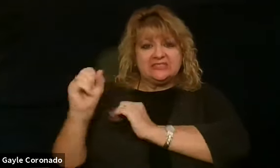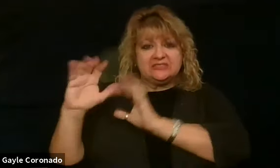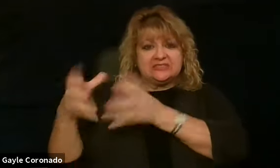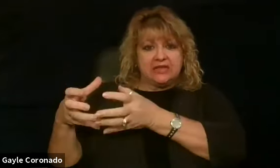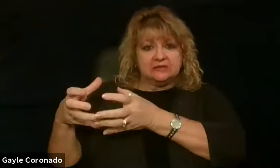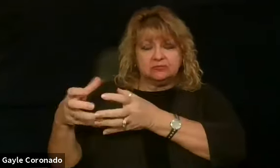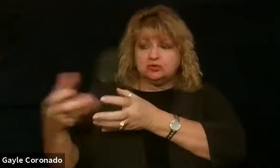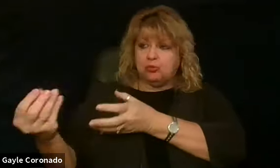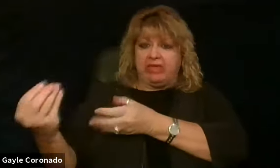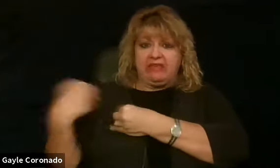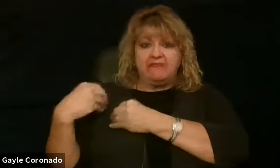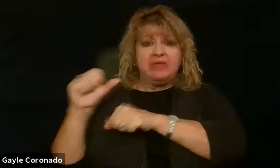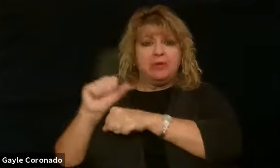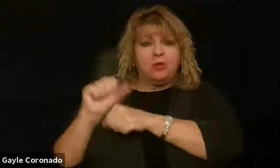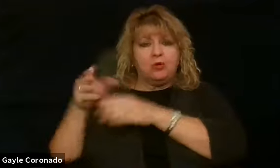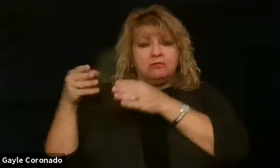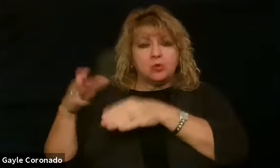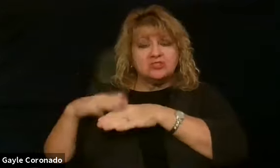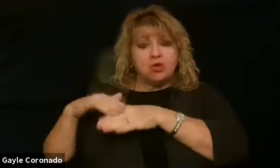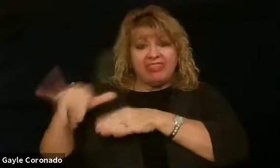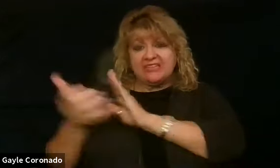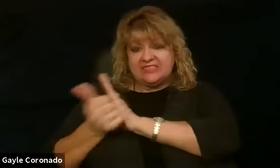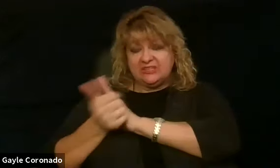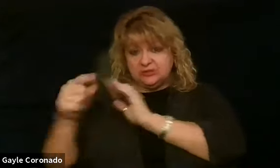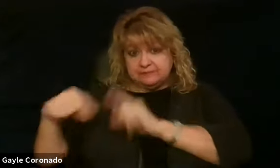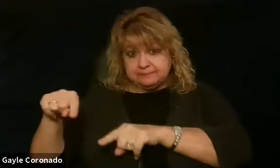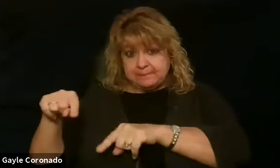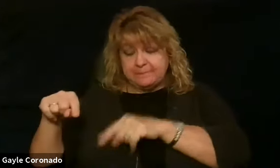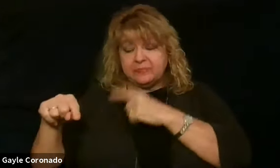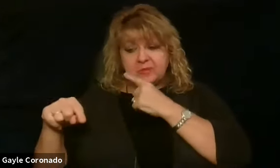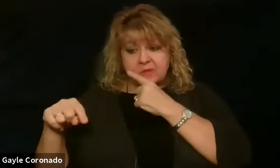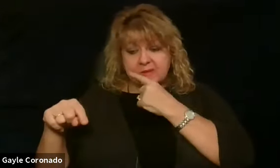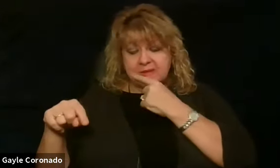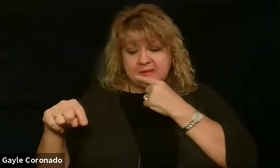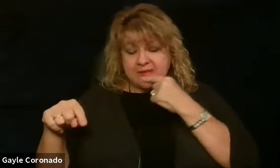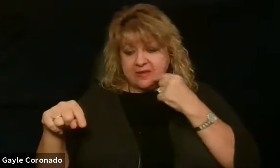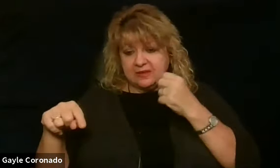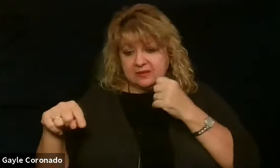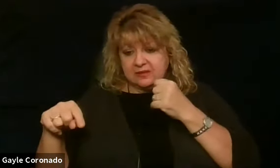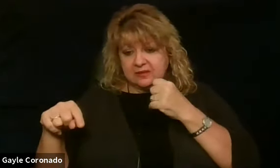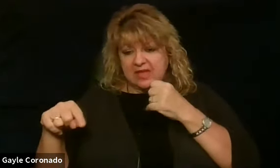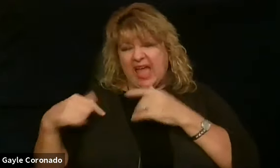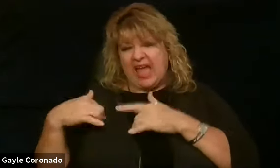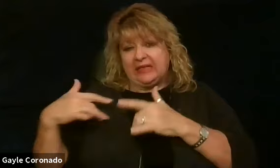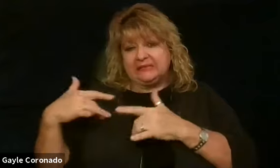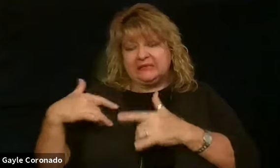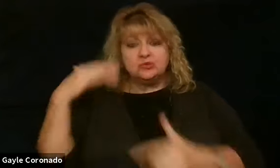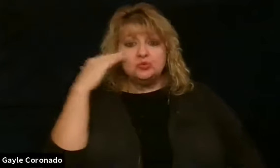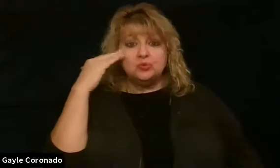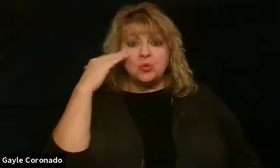And so I generally know what